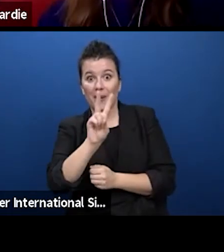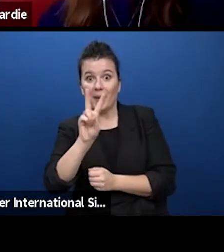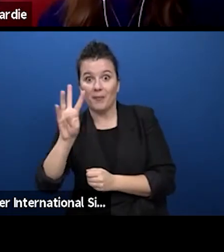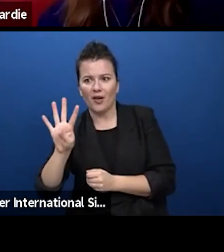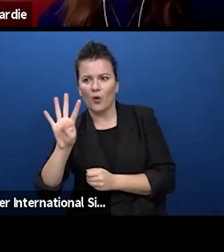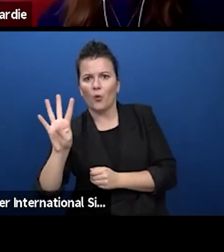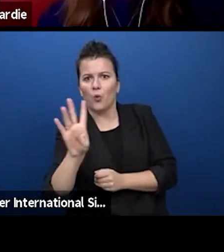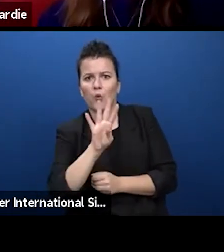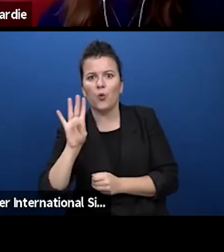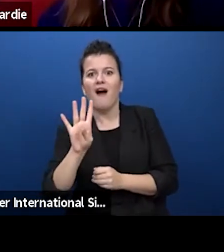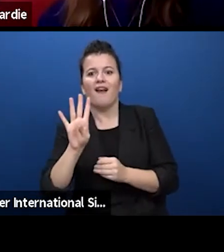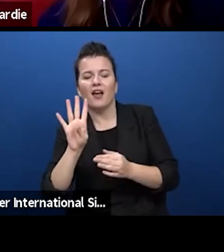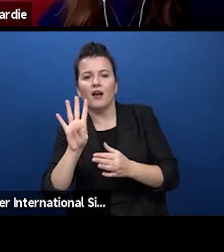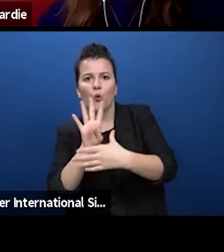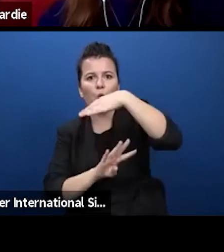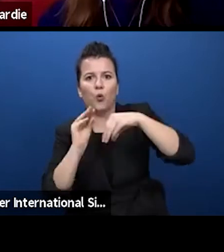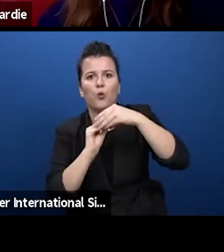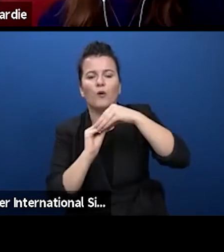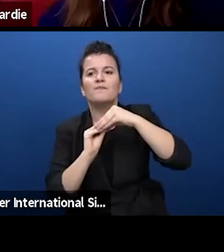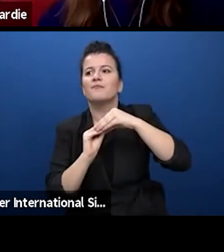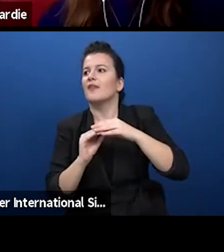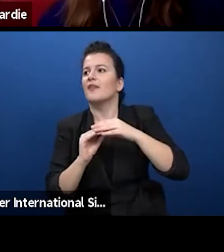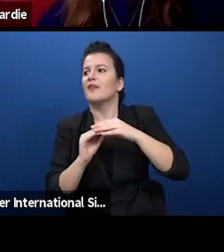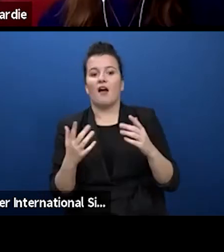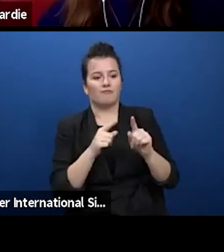different you know because I don't come and say to people: okay you go to the right, you go to the